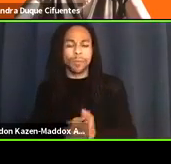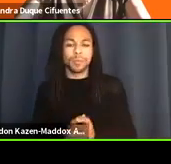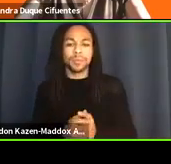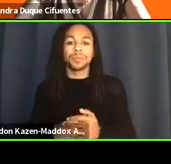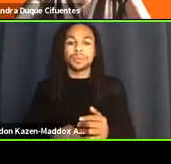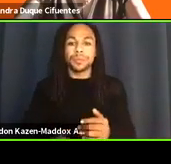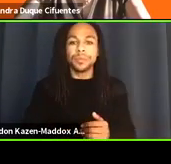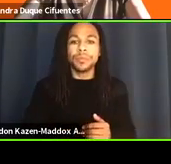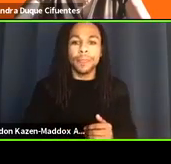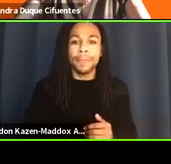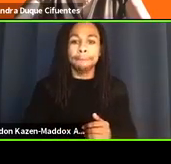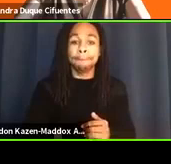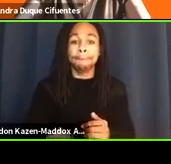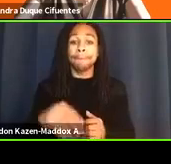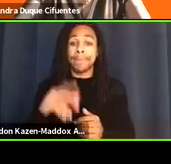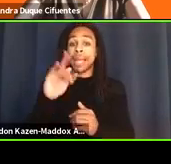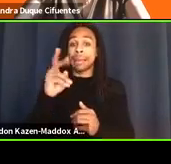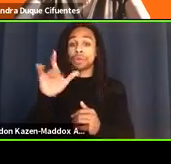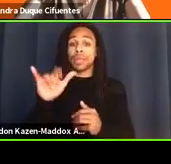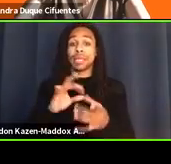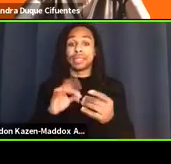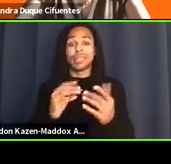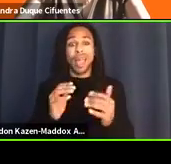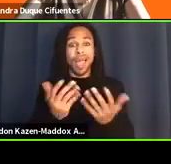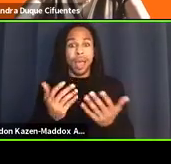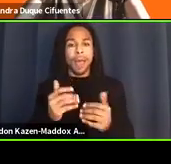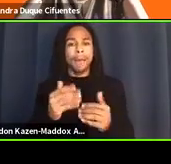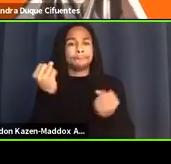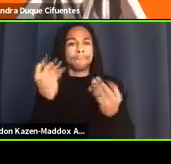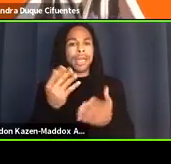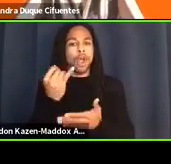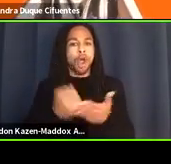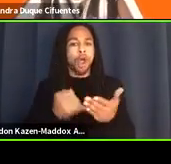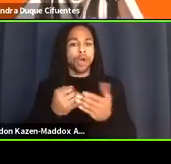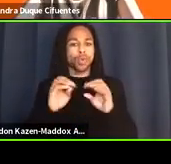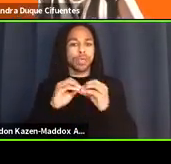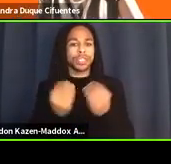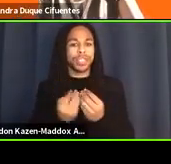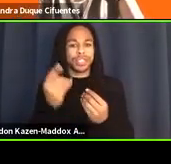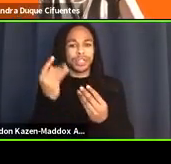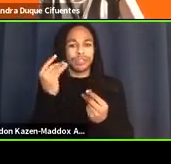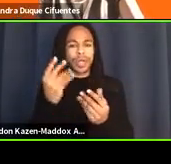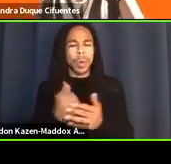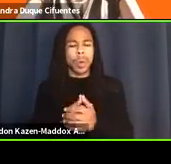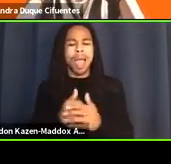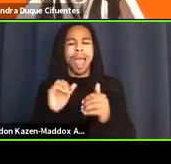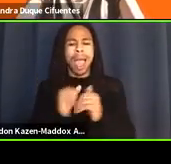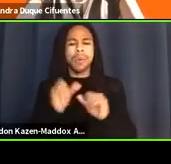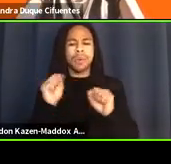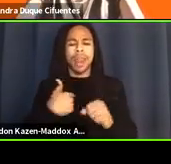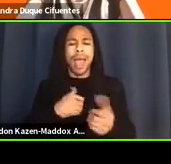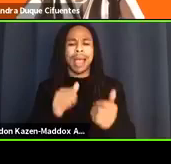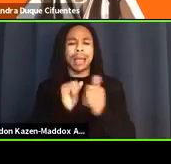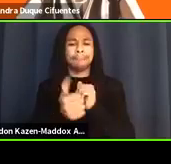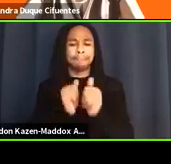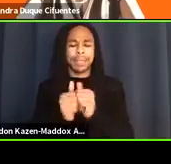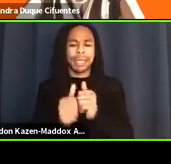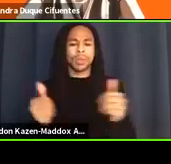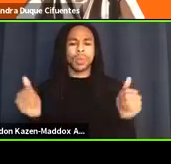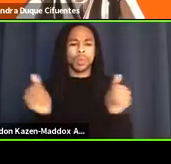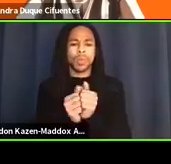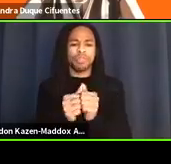as evidence of what we are doing during this crisis. What dance is you capable of doing